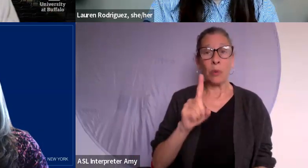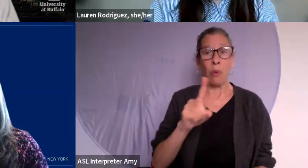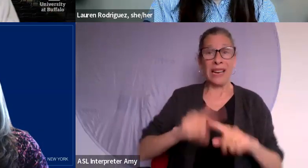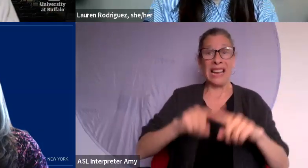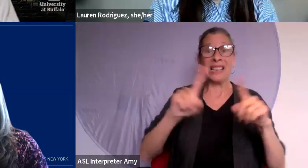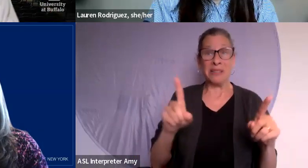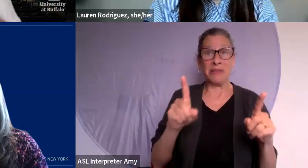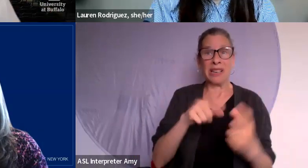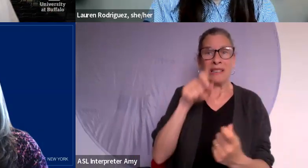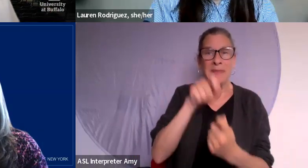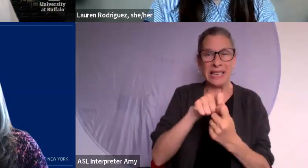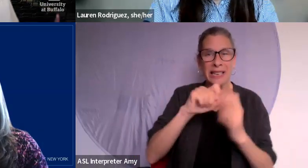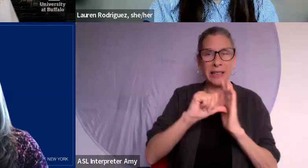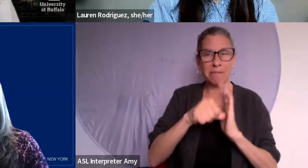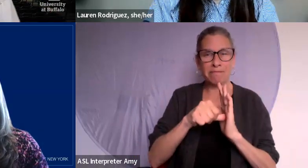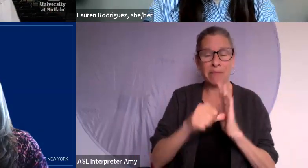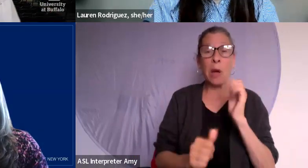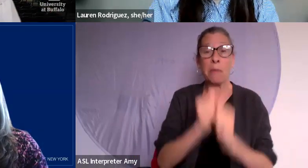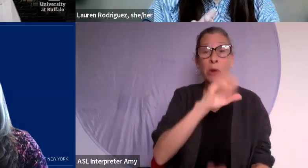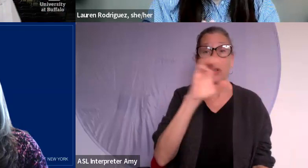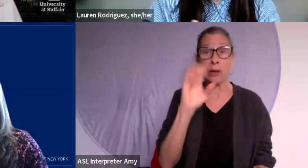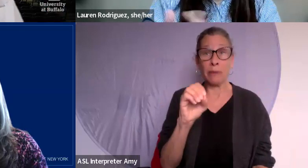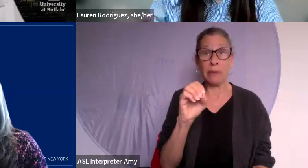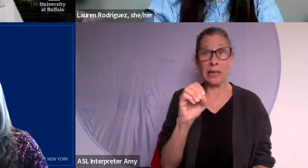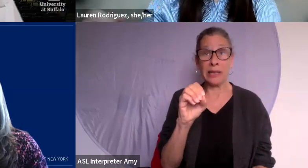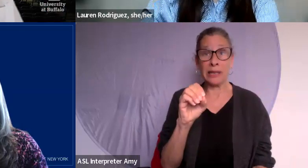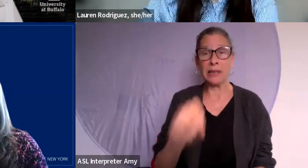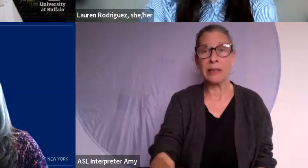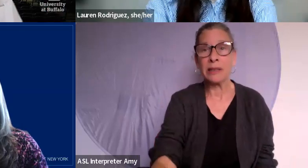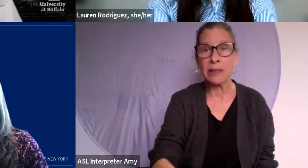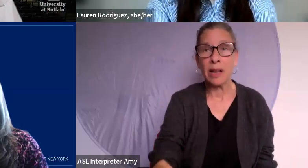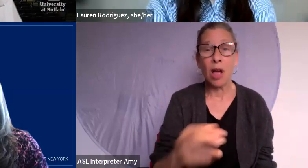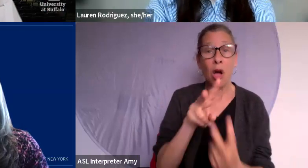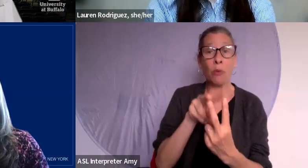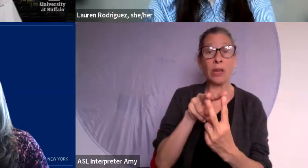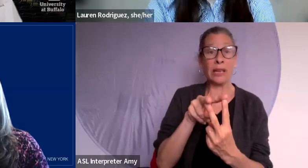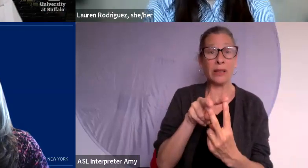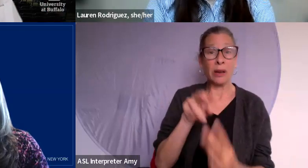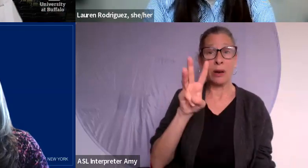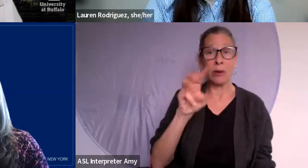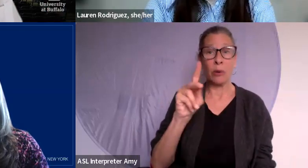particular, most companies will either use the WCAG version of